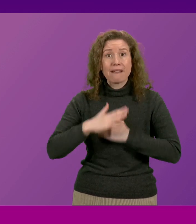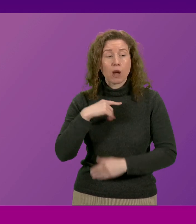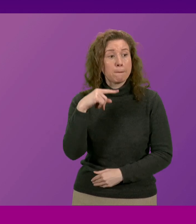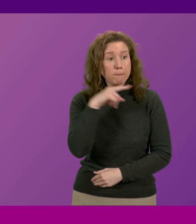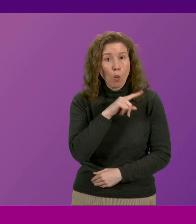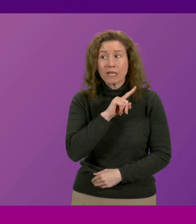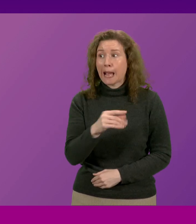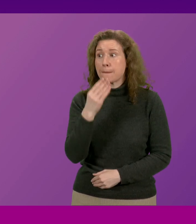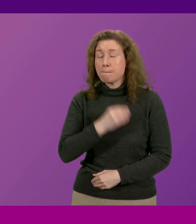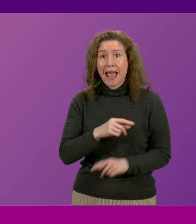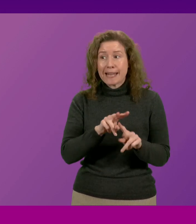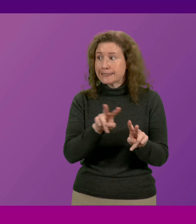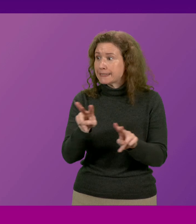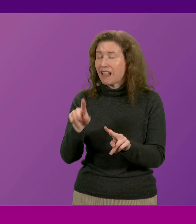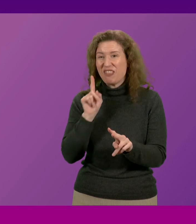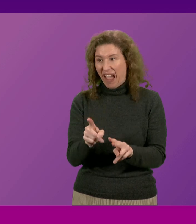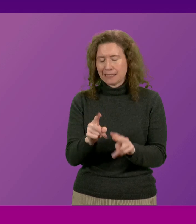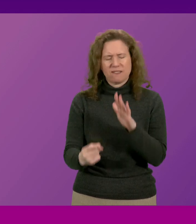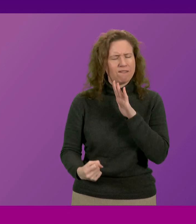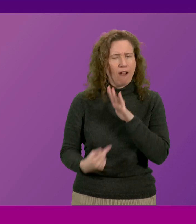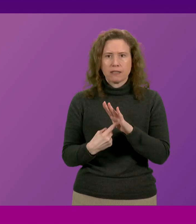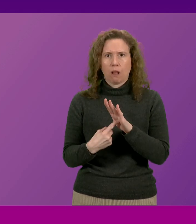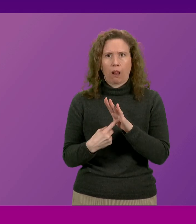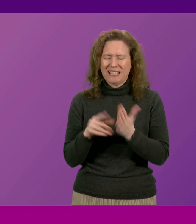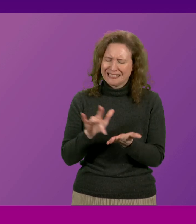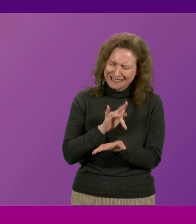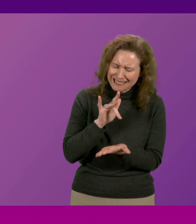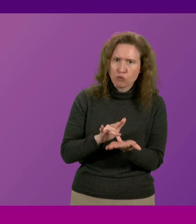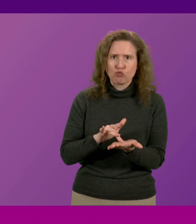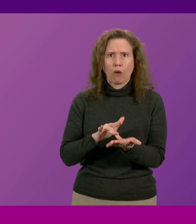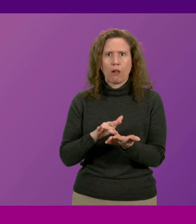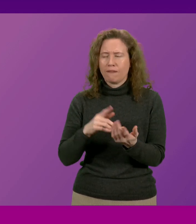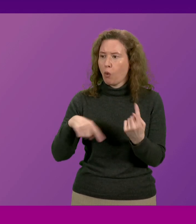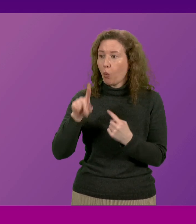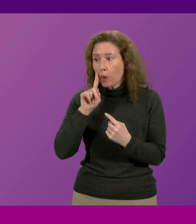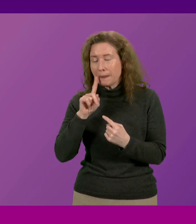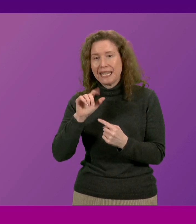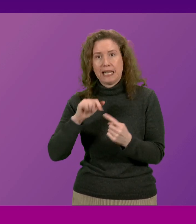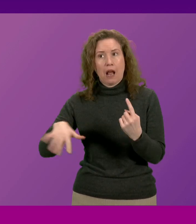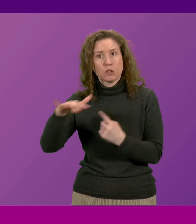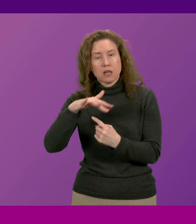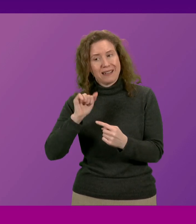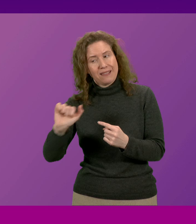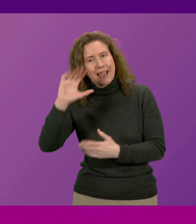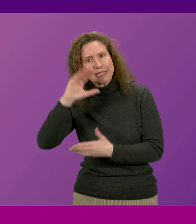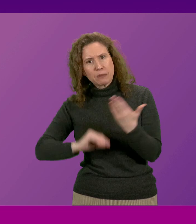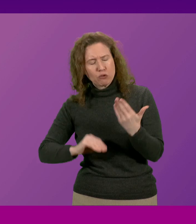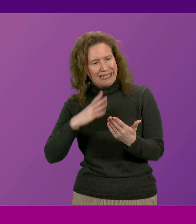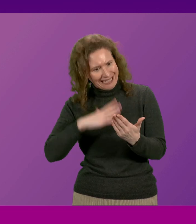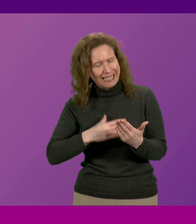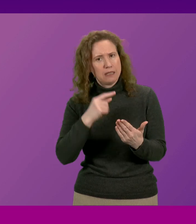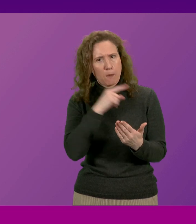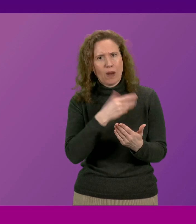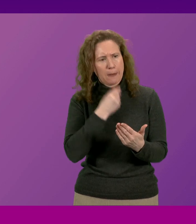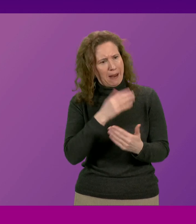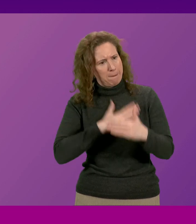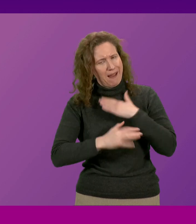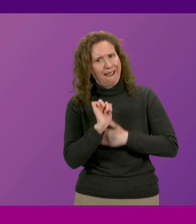and men is integral—central—to the experiences of women in our society. We will consider all